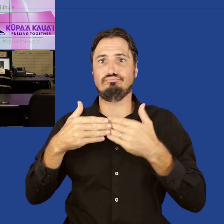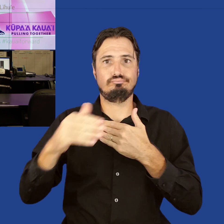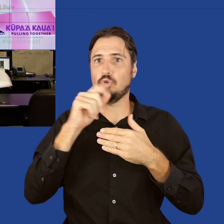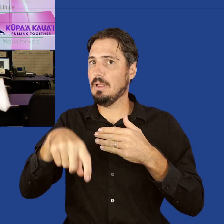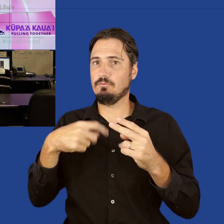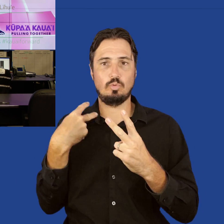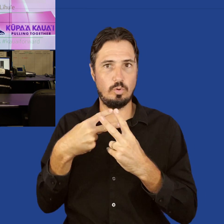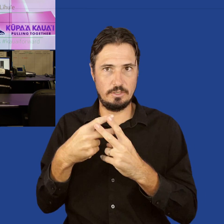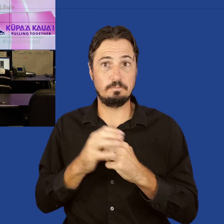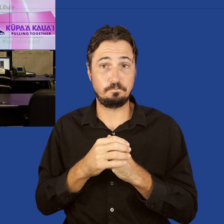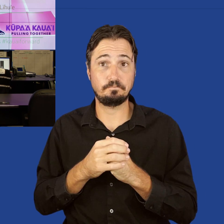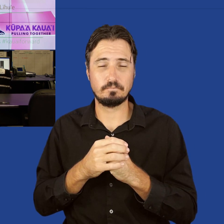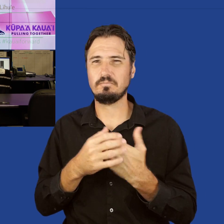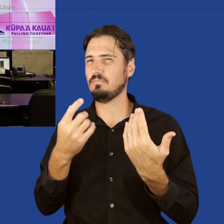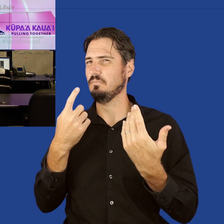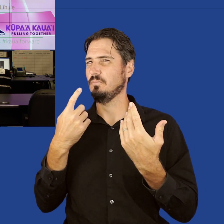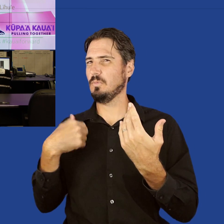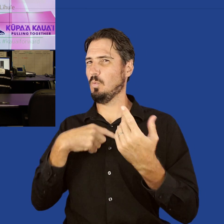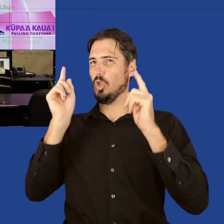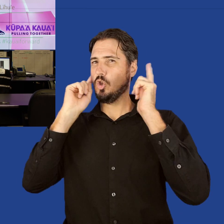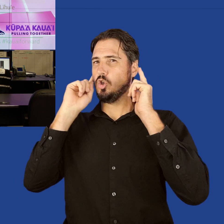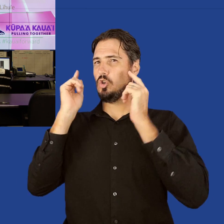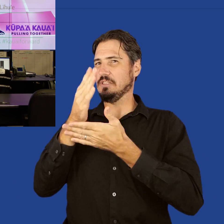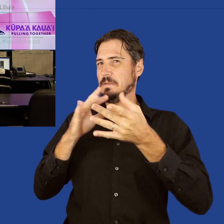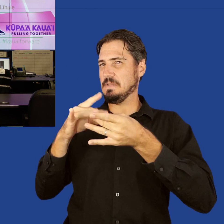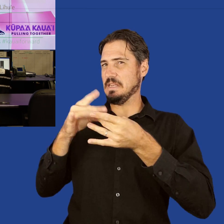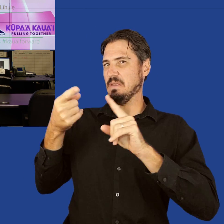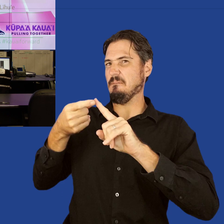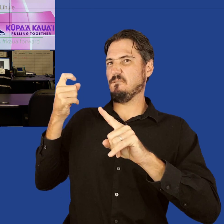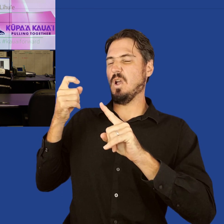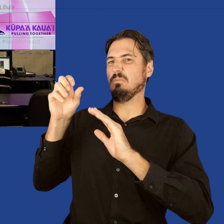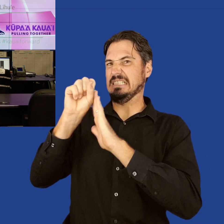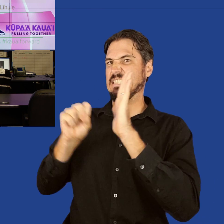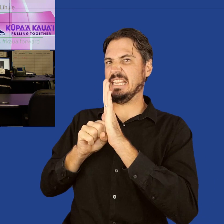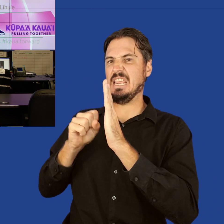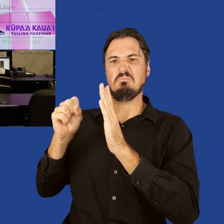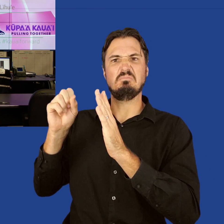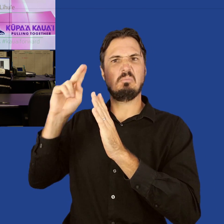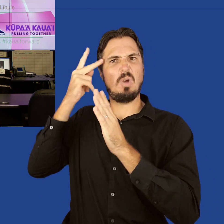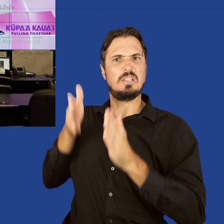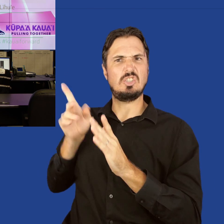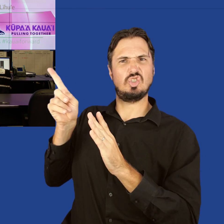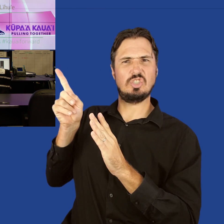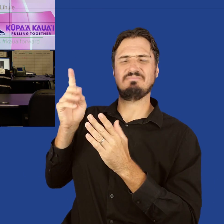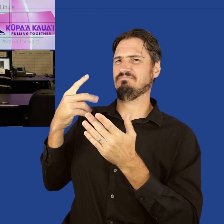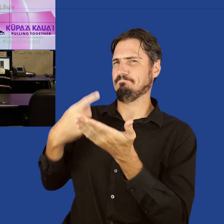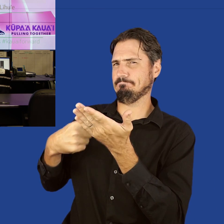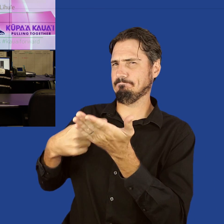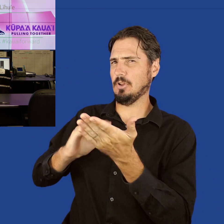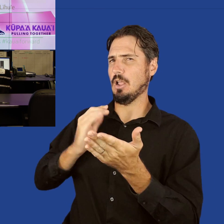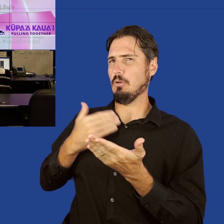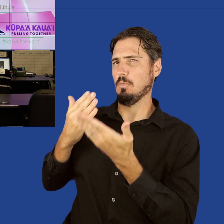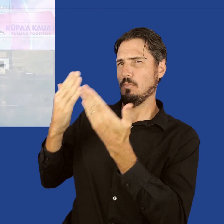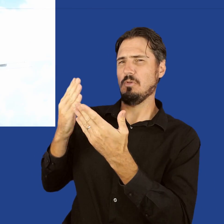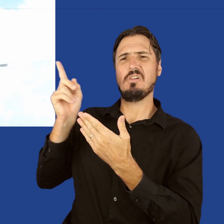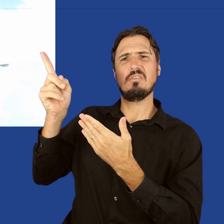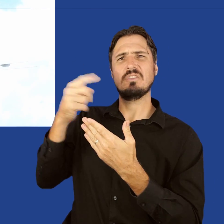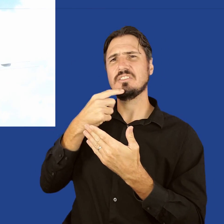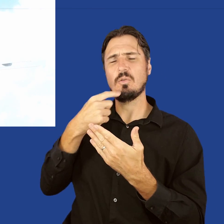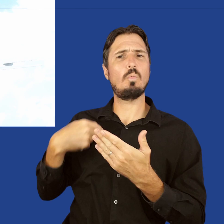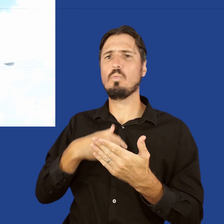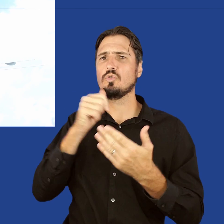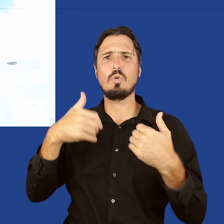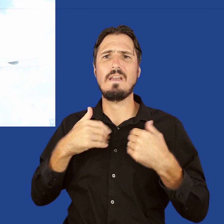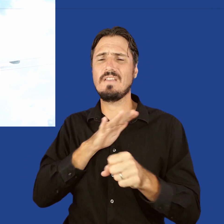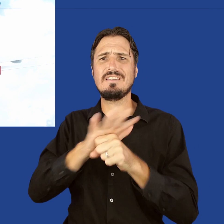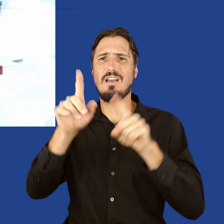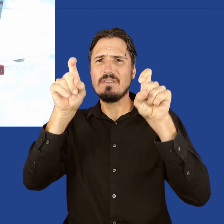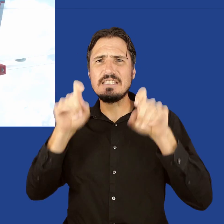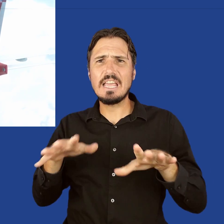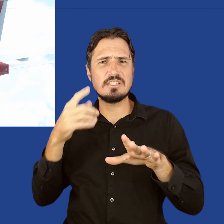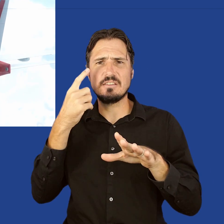We’d like to address public statements made by state officials raising issue with our proposal. In particular, we’ve heard that we don’t have enough testing capacity and this program would take